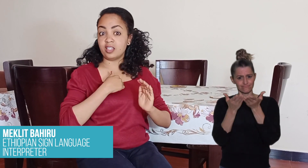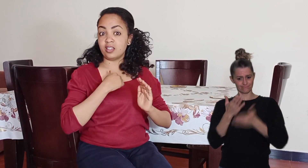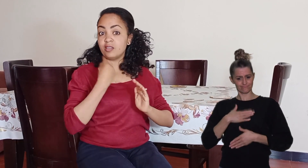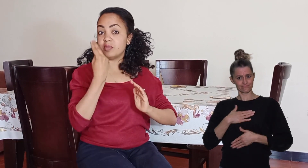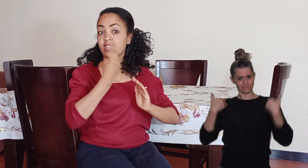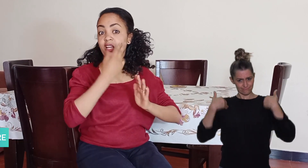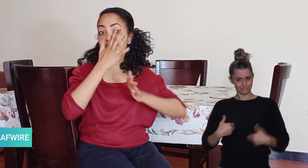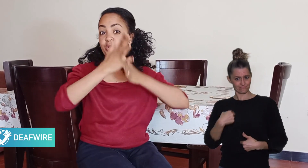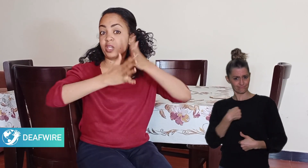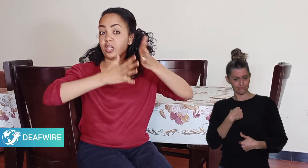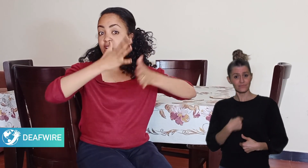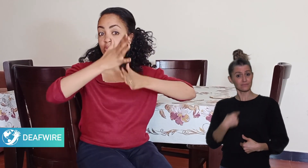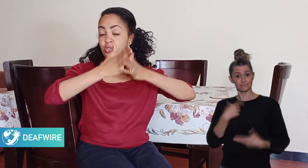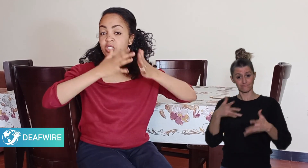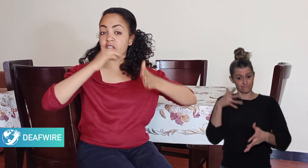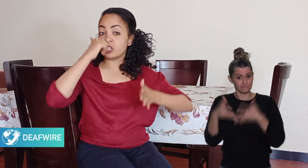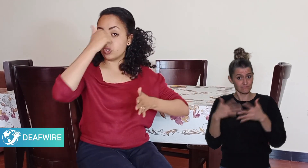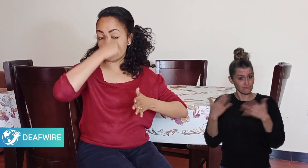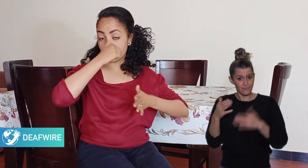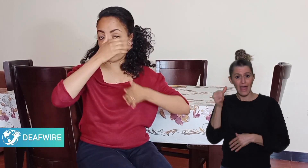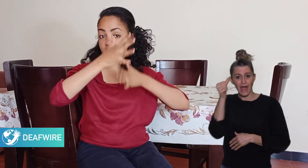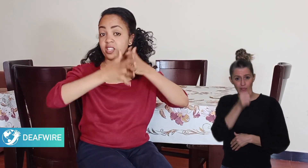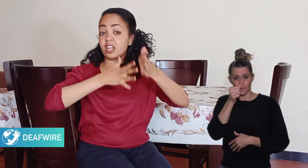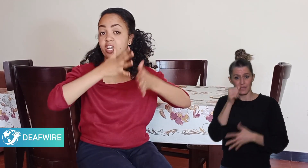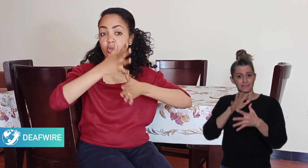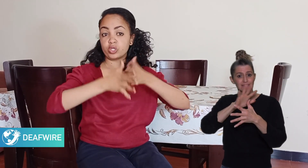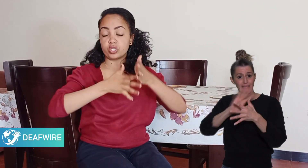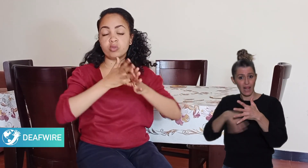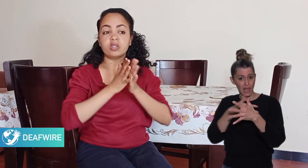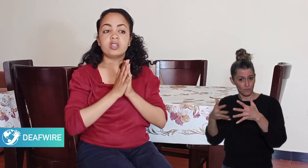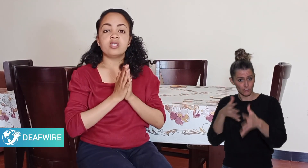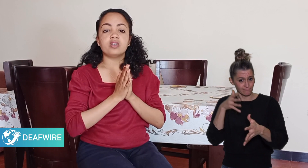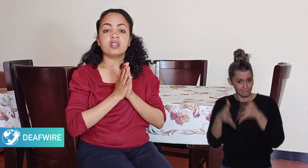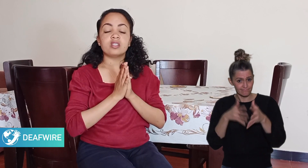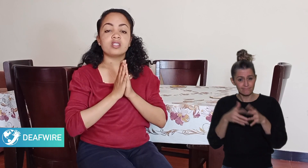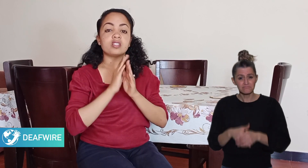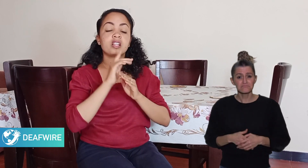you about me. I am using Ethiopian Sign Language.